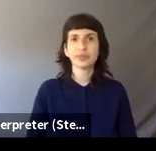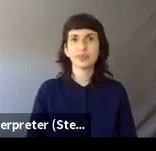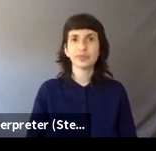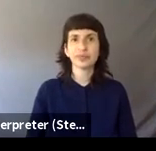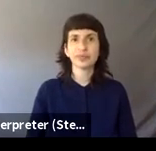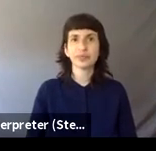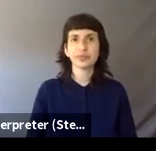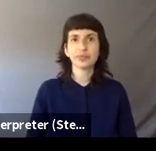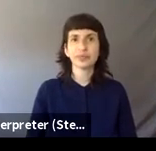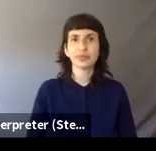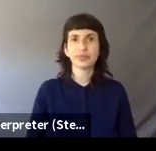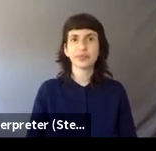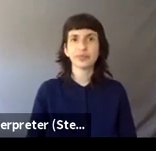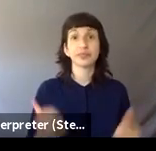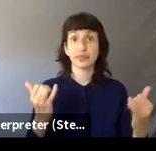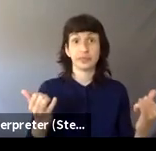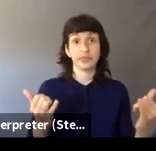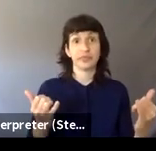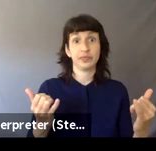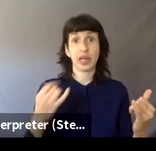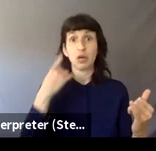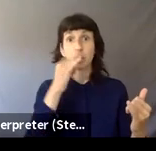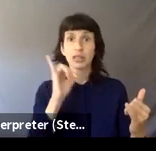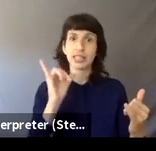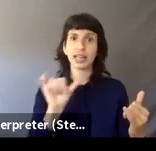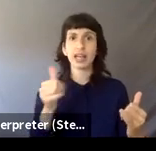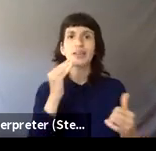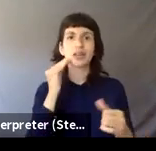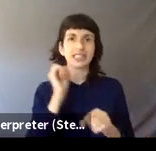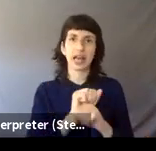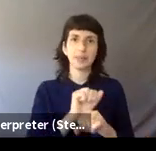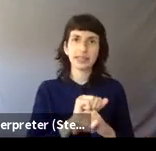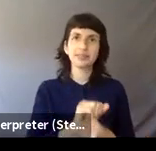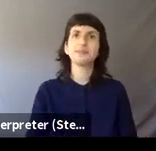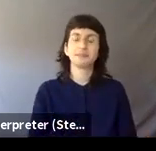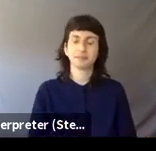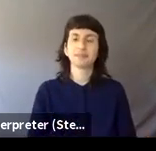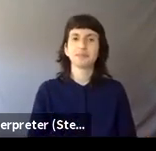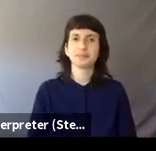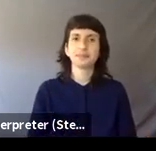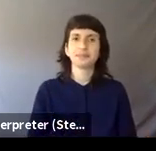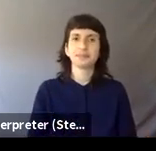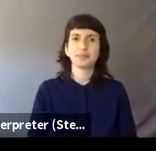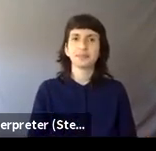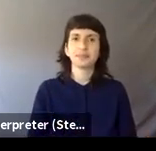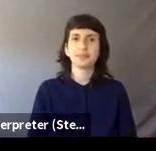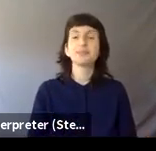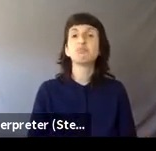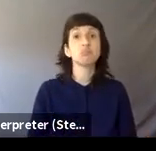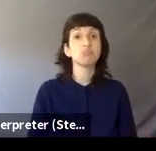There we go.